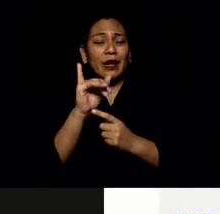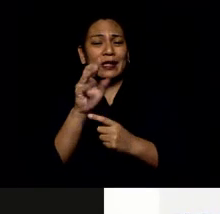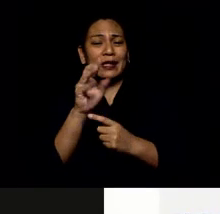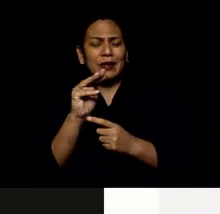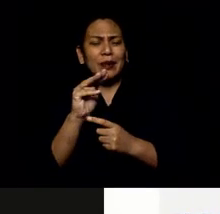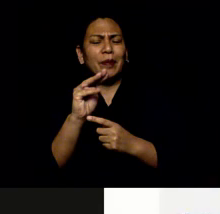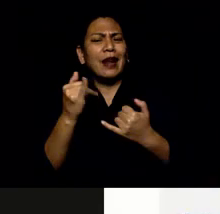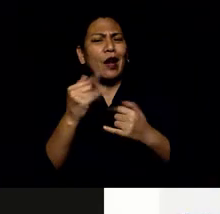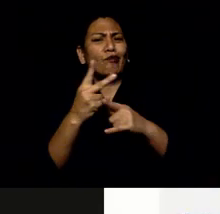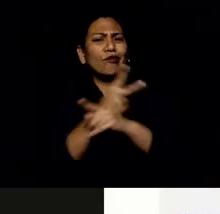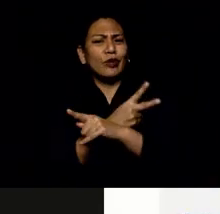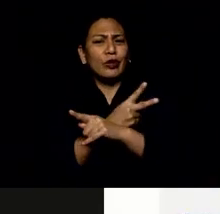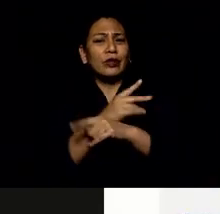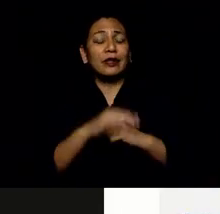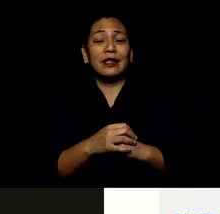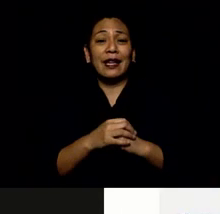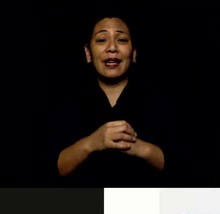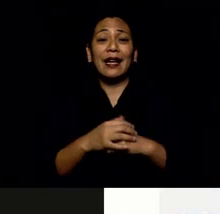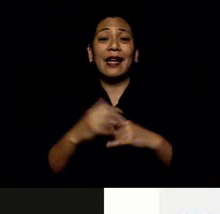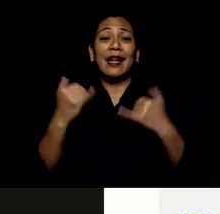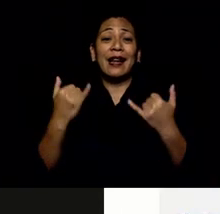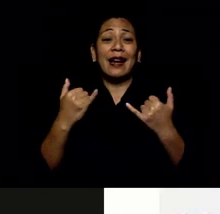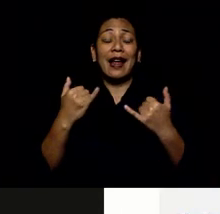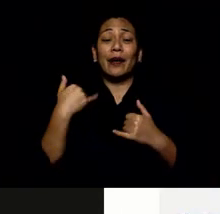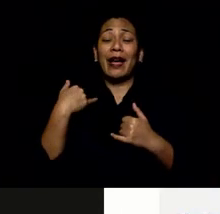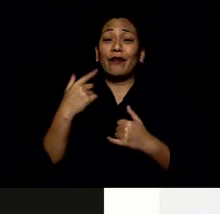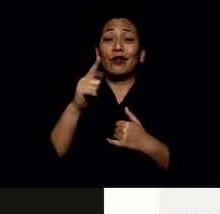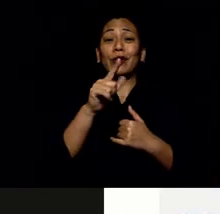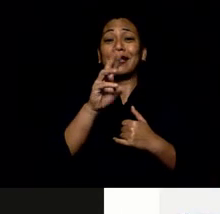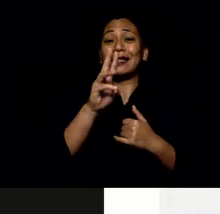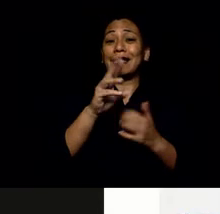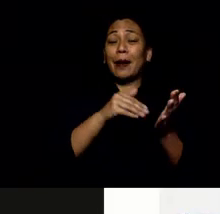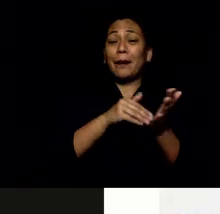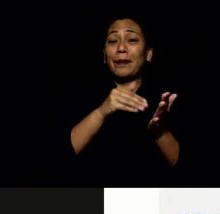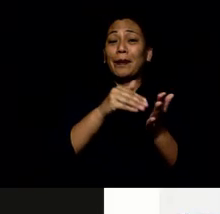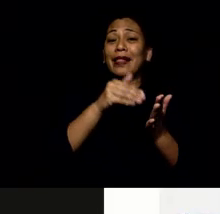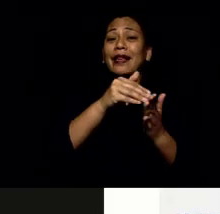Now we have that 26 billionaires have the wealth of